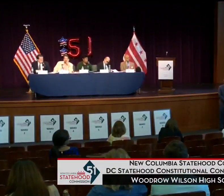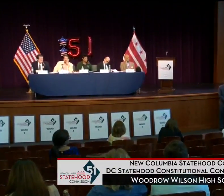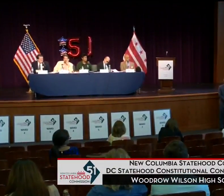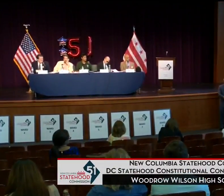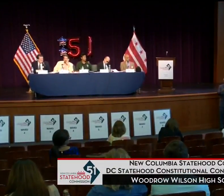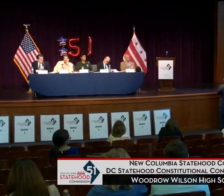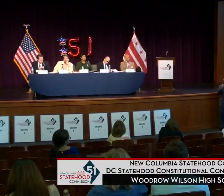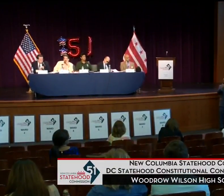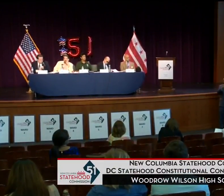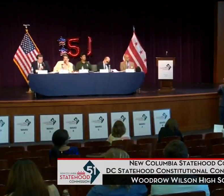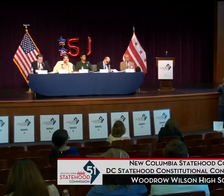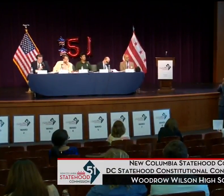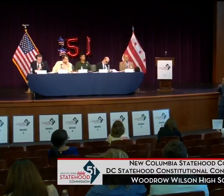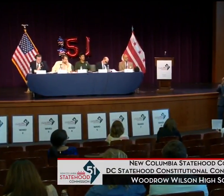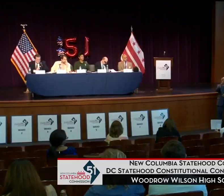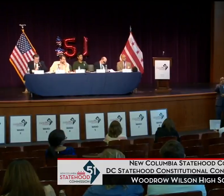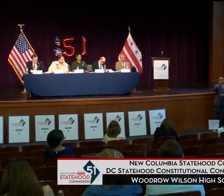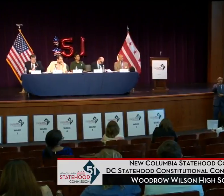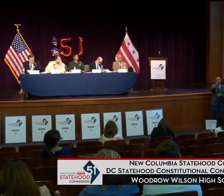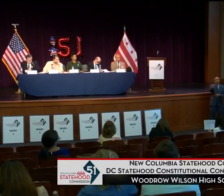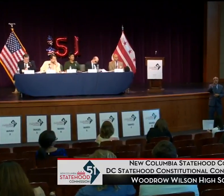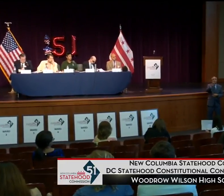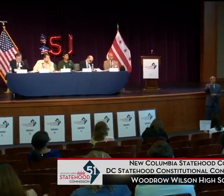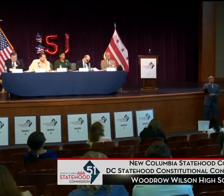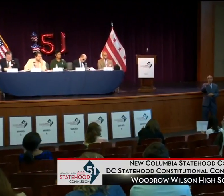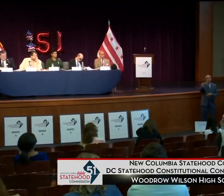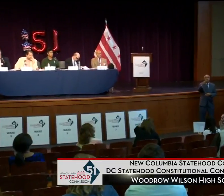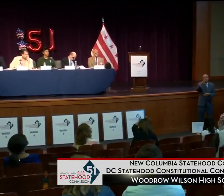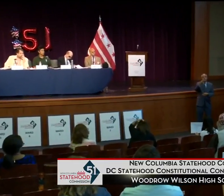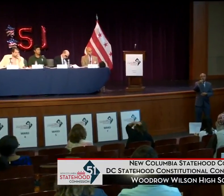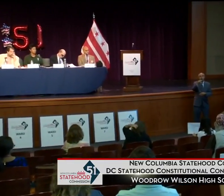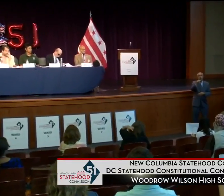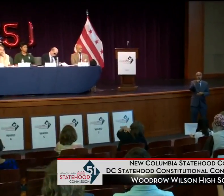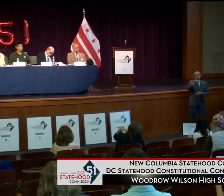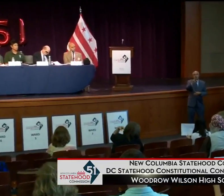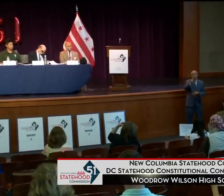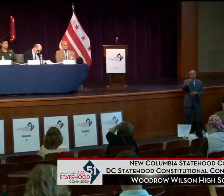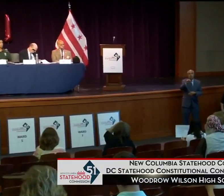THANK YOU VERY MUCH. THANK YOU. I'M DONALD HAYNES. I'M A RESIDENT OF WARD 6 SINCE 1975.